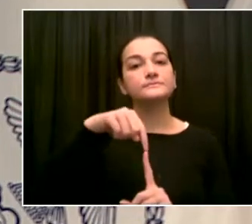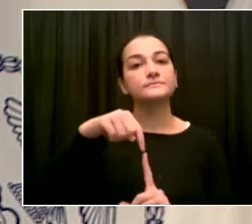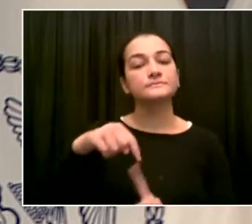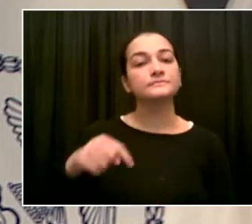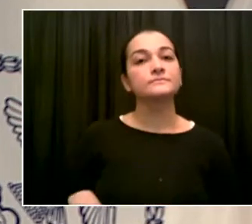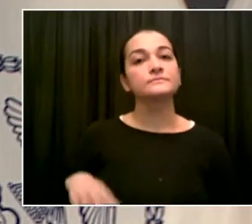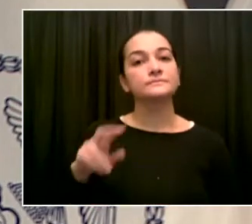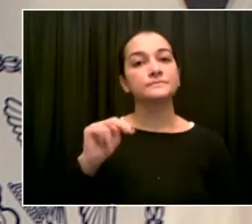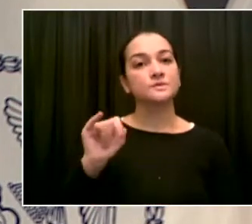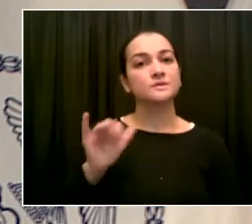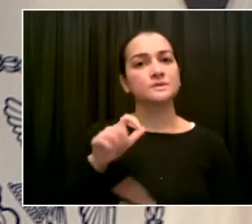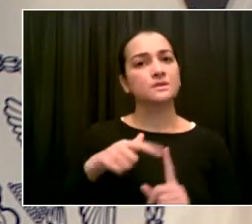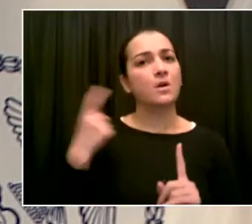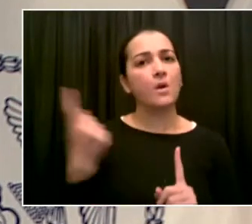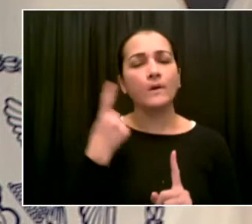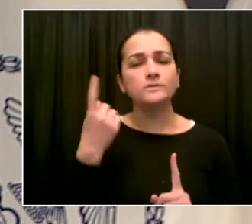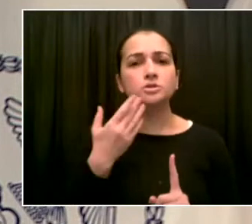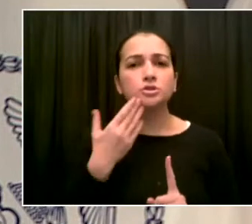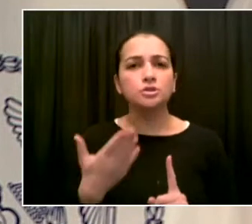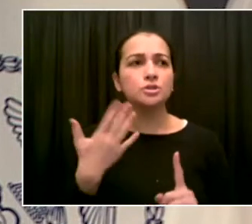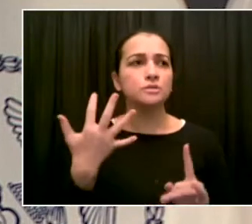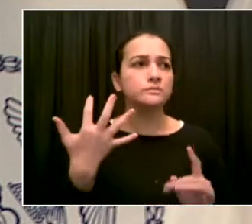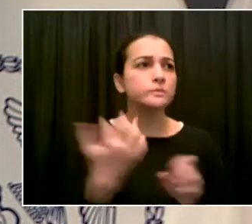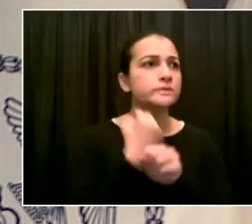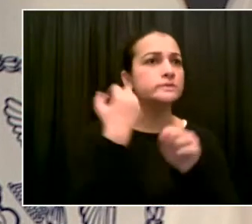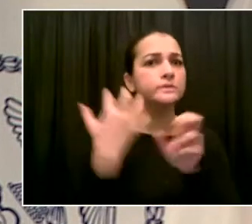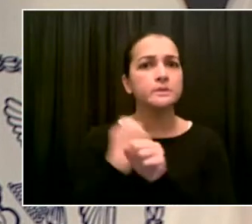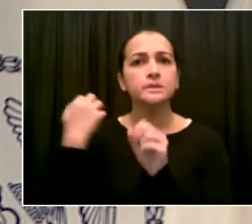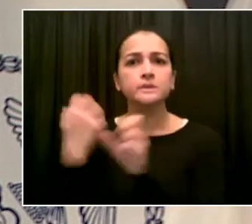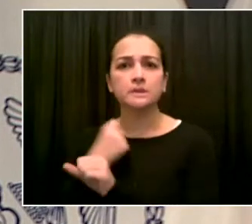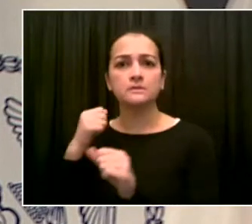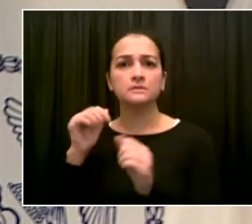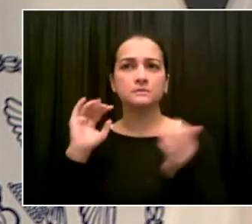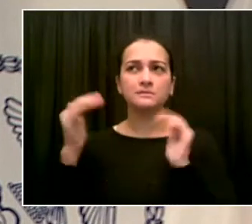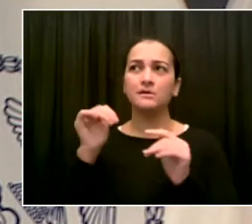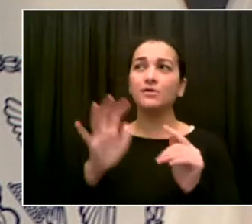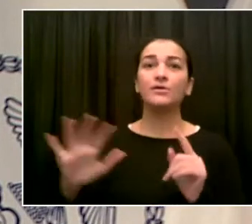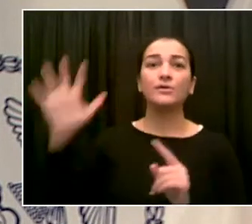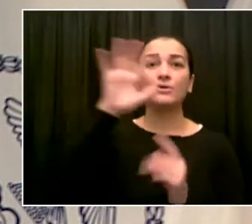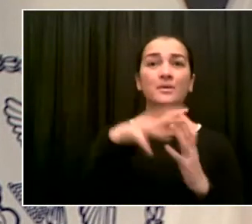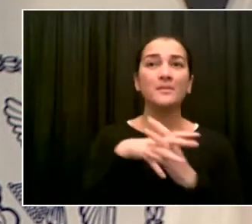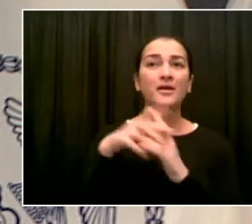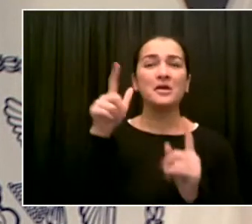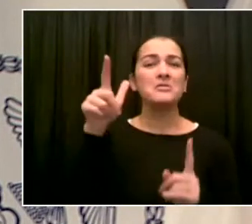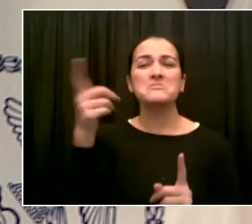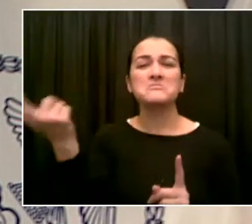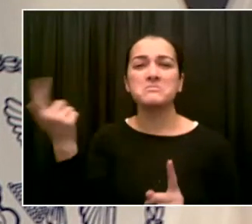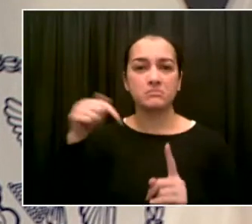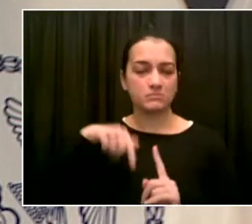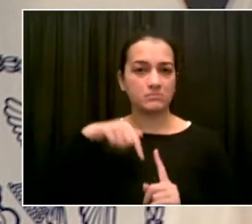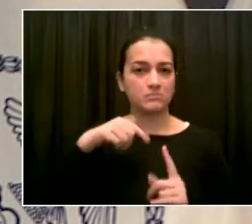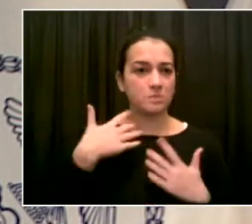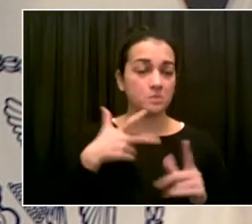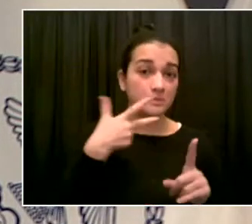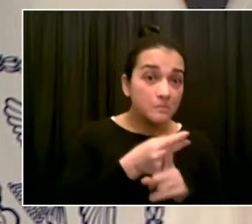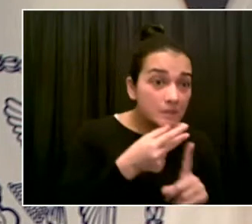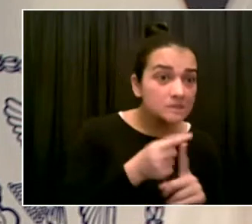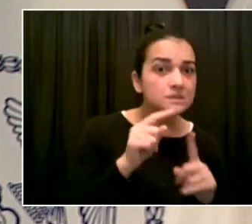WE HAVE LED THE WAY AND THINKS WE CALL FOR HAVE